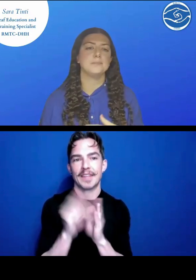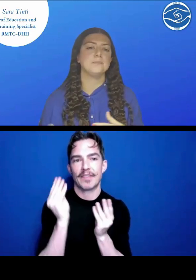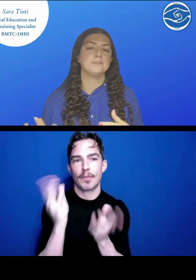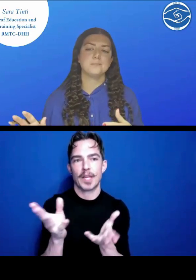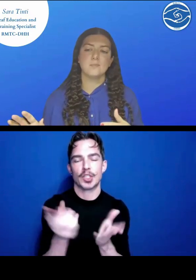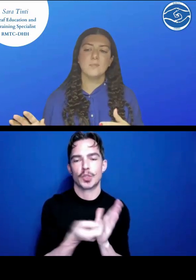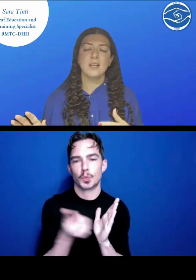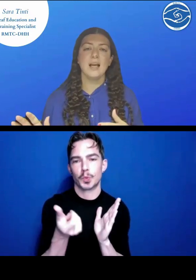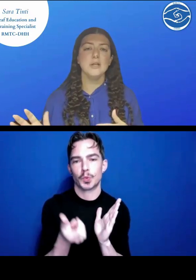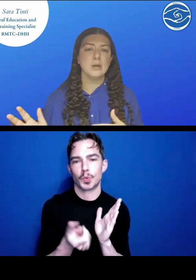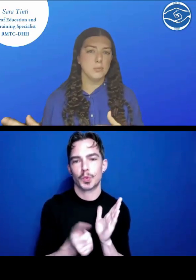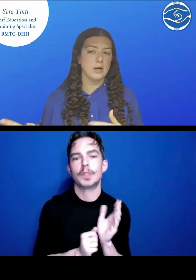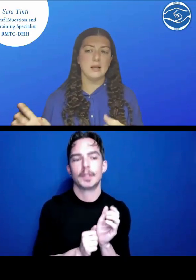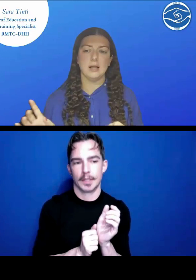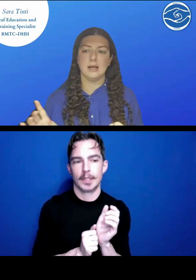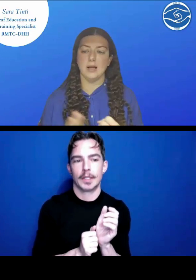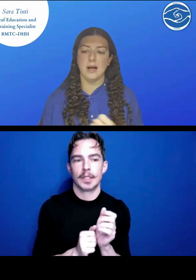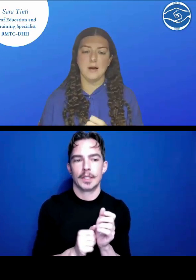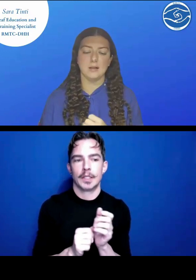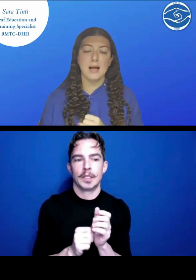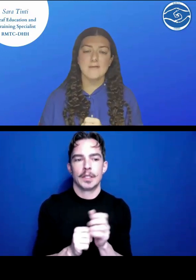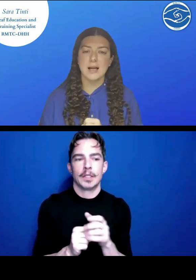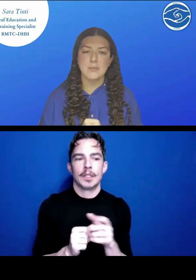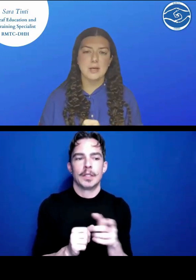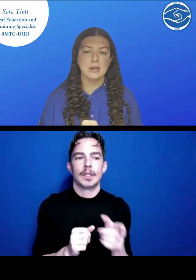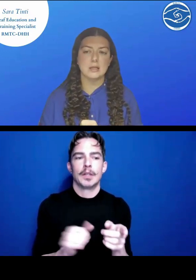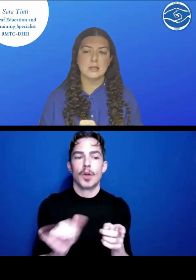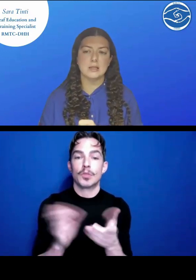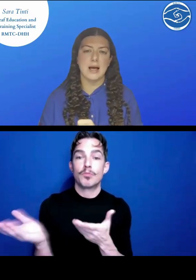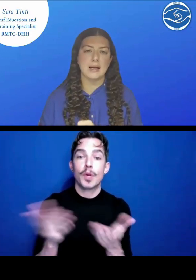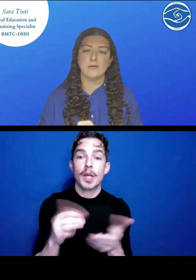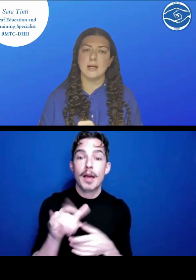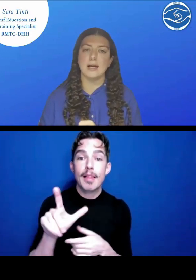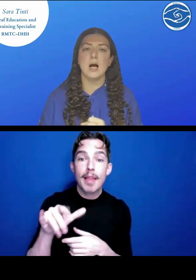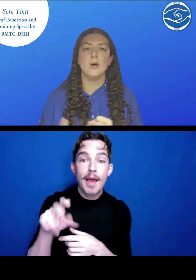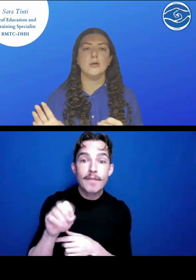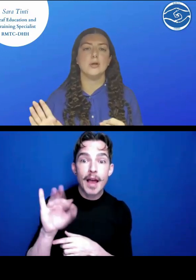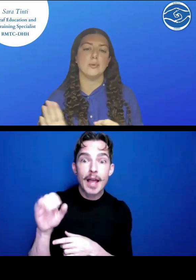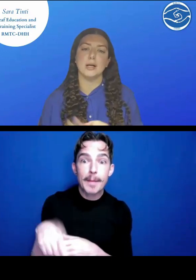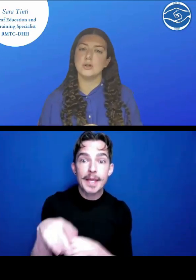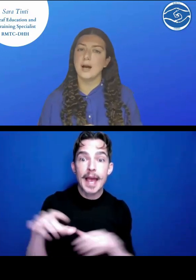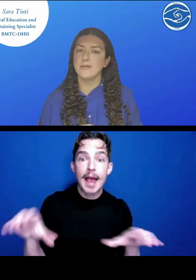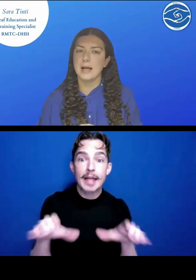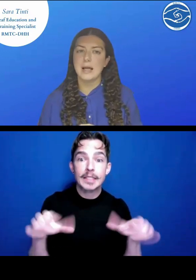them. And you can bring like a live IEP that's active right now. You can bring a draft